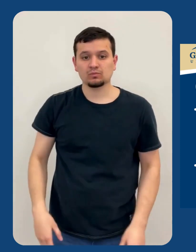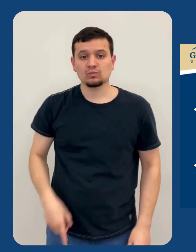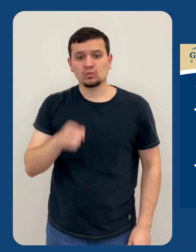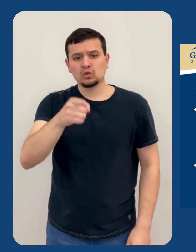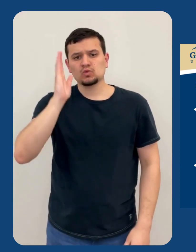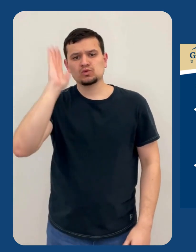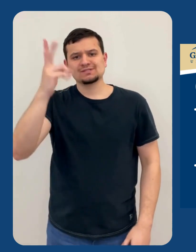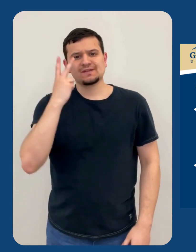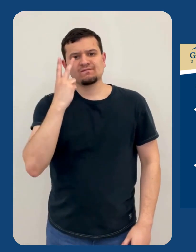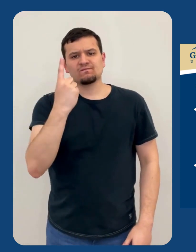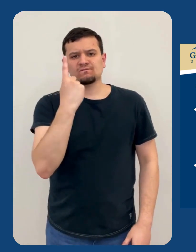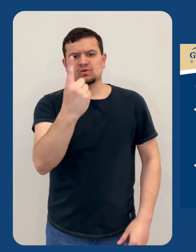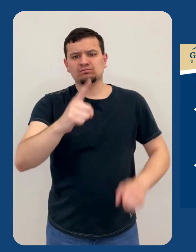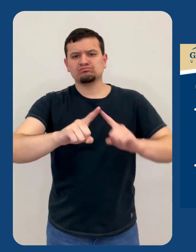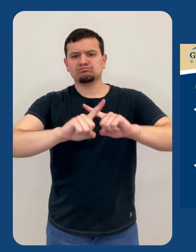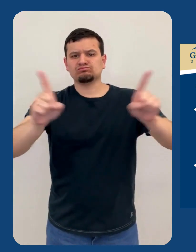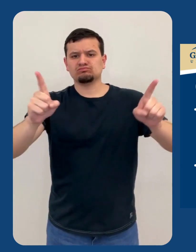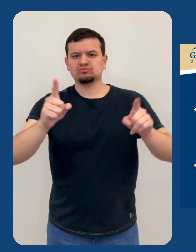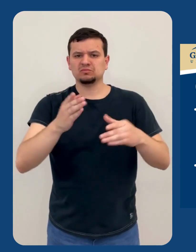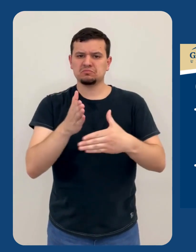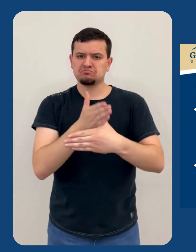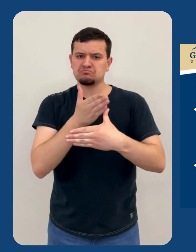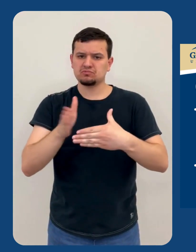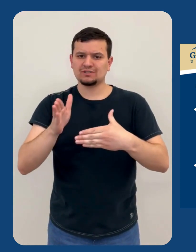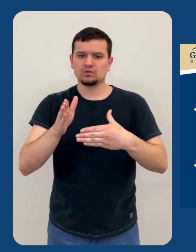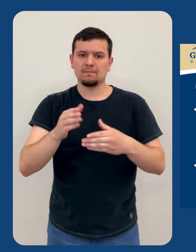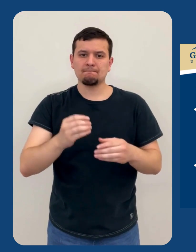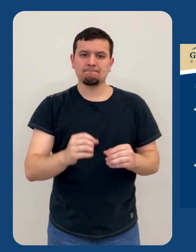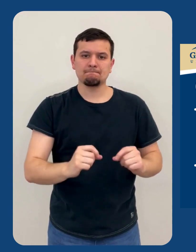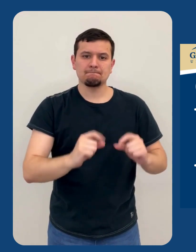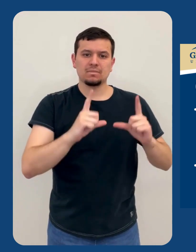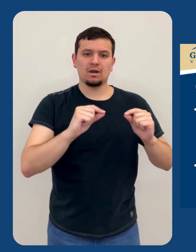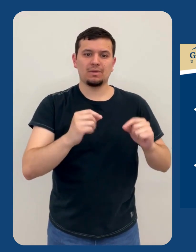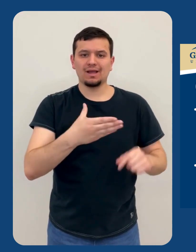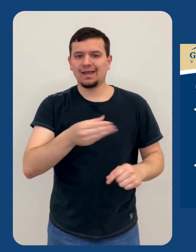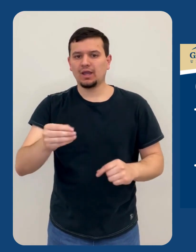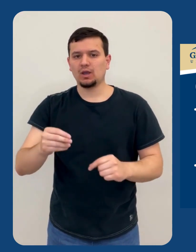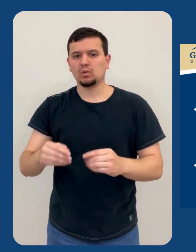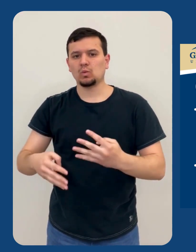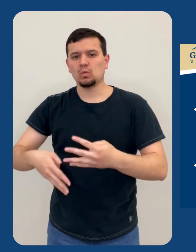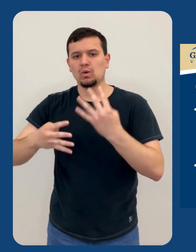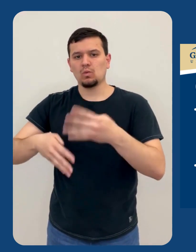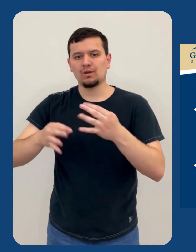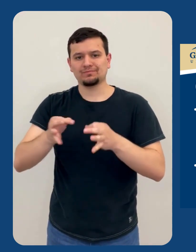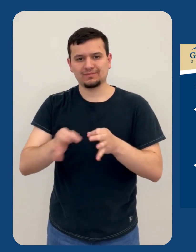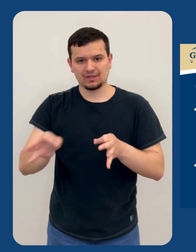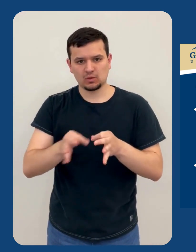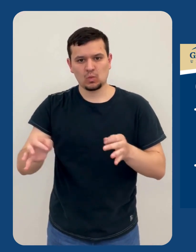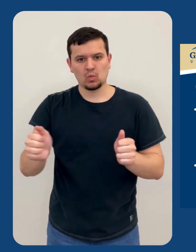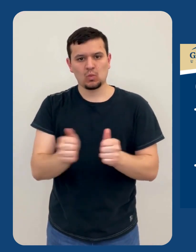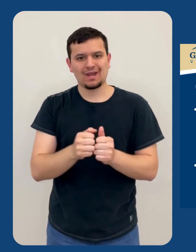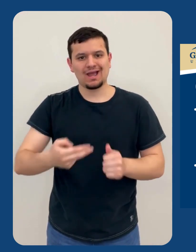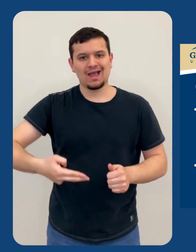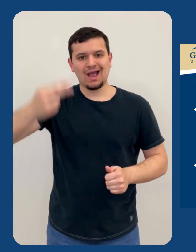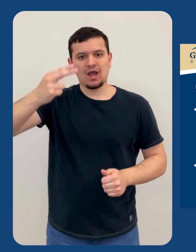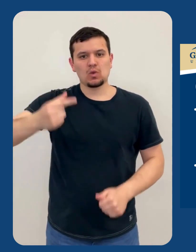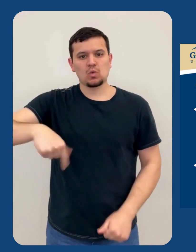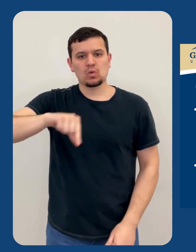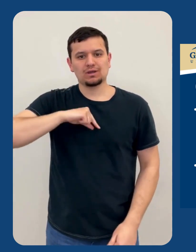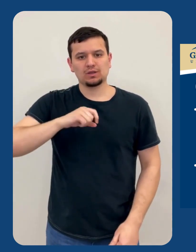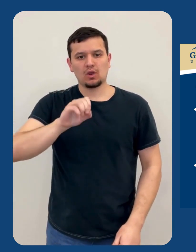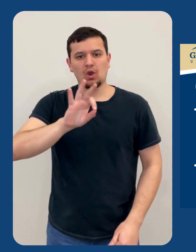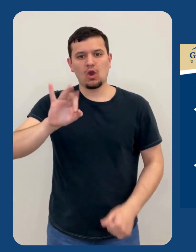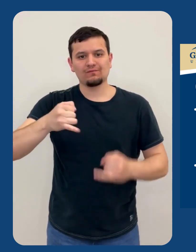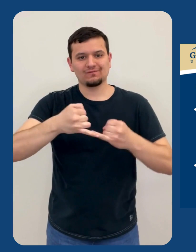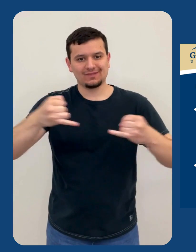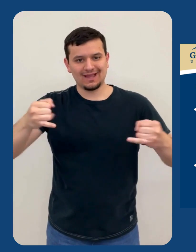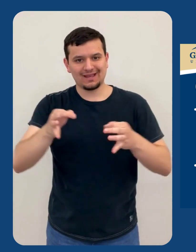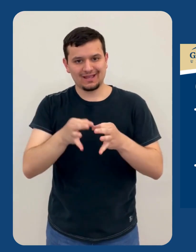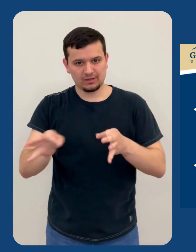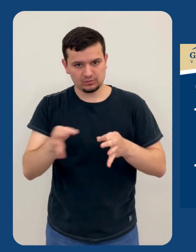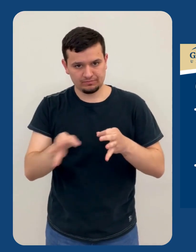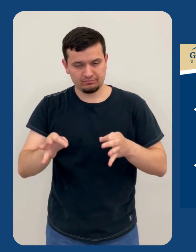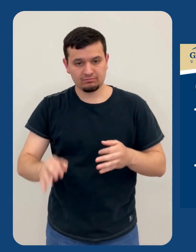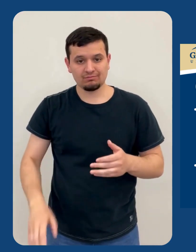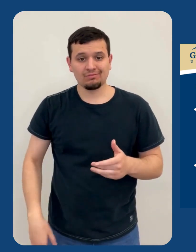You will see first the difference between pop-on and roll-up captions with high-quality offline captions.